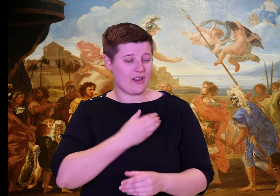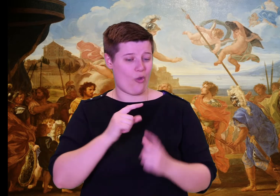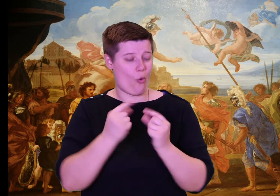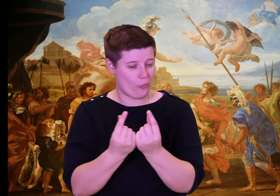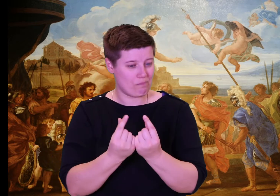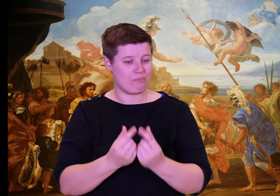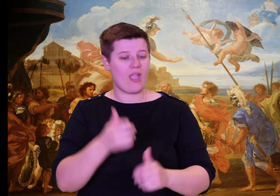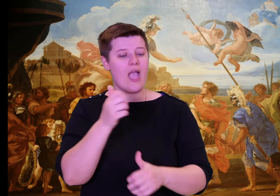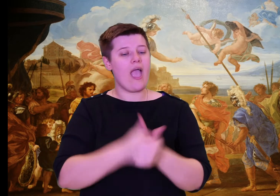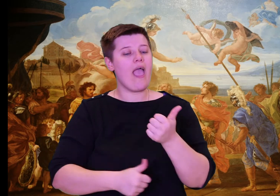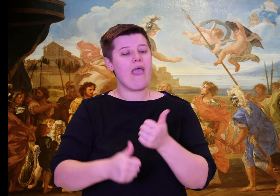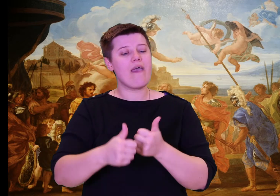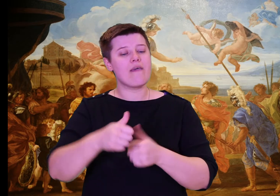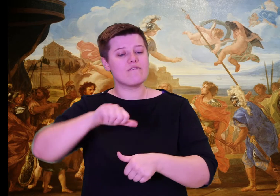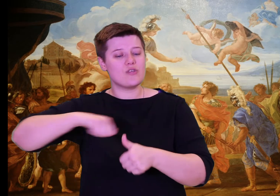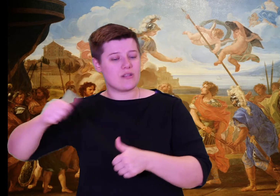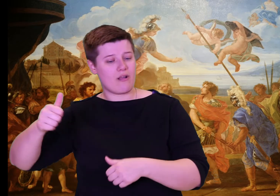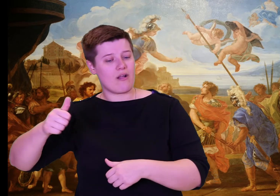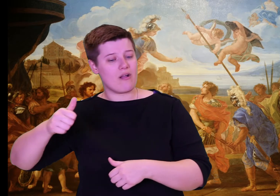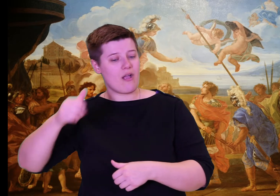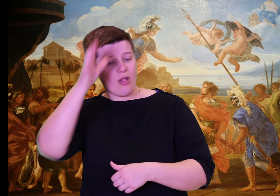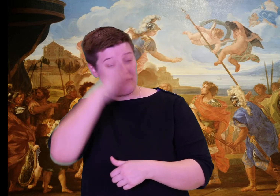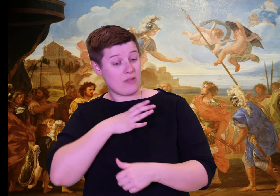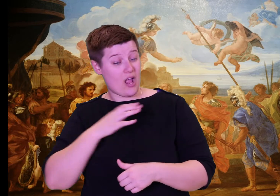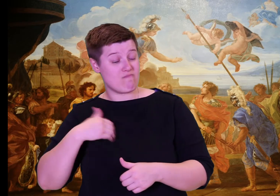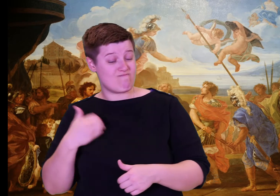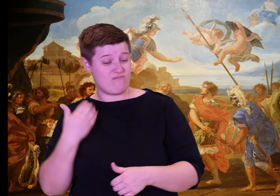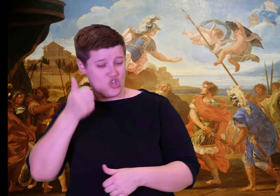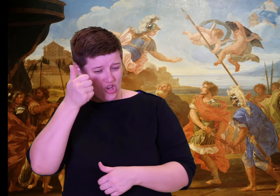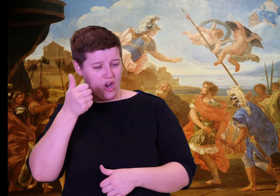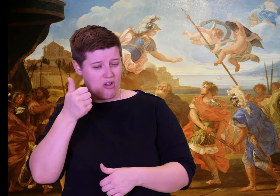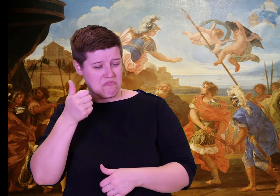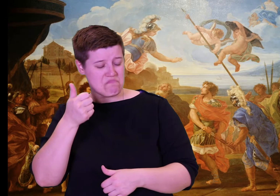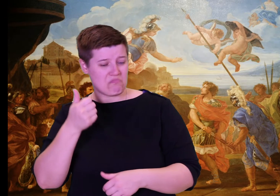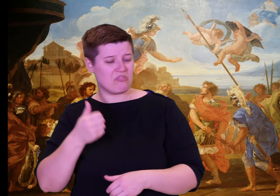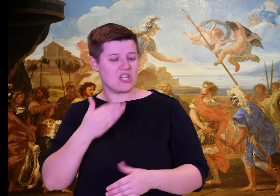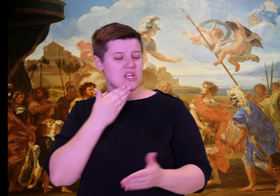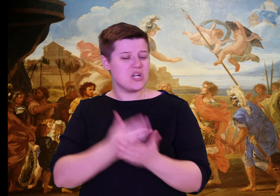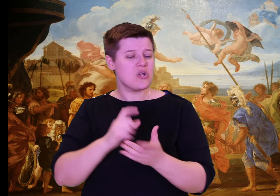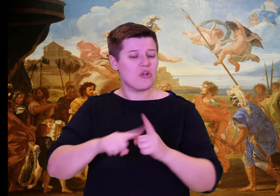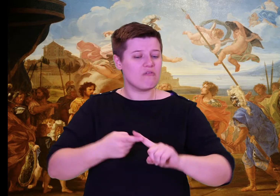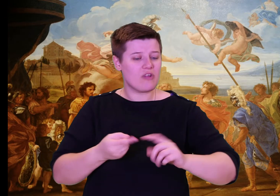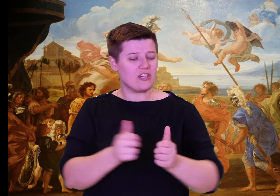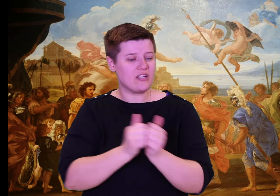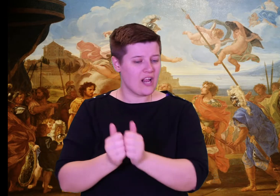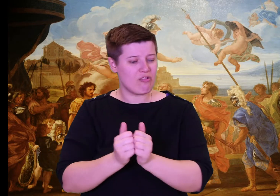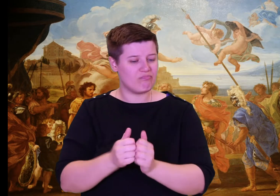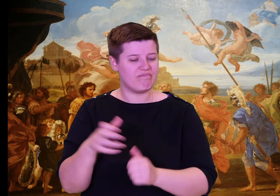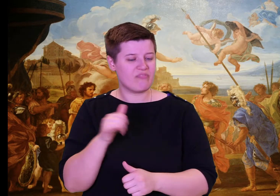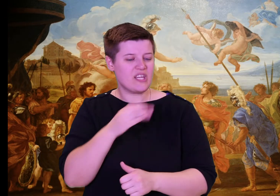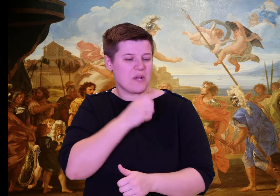a carriage. My sons can guide you all the way to Sparta, to Menelaus. Ask him for